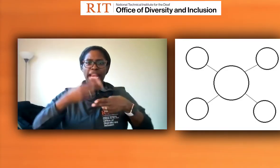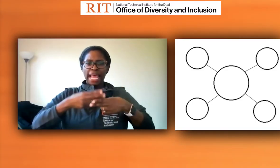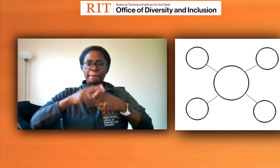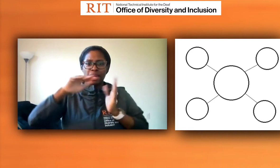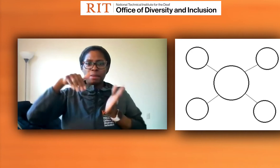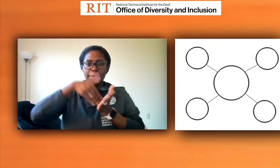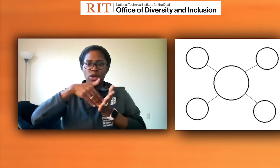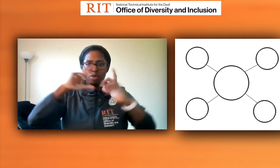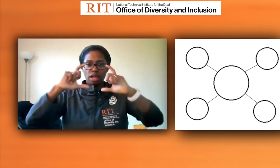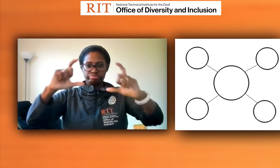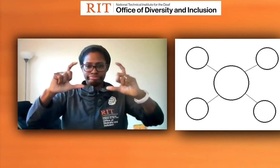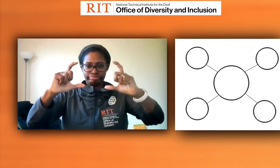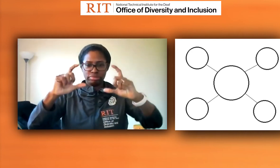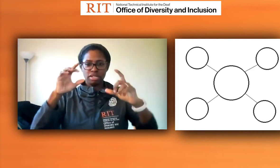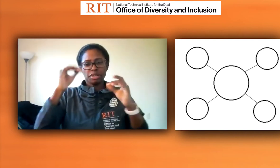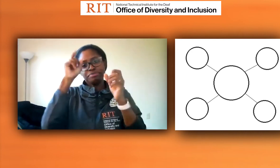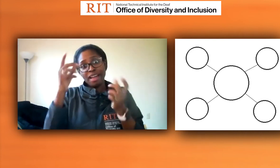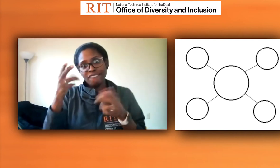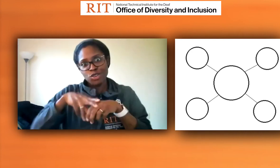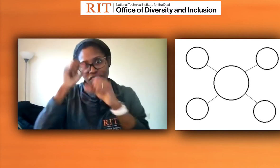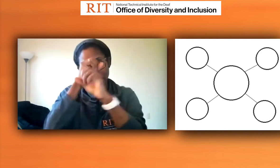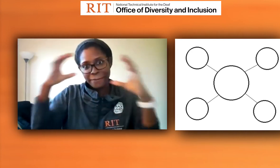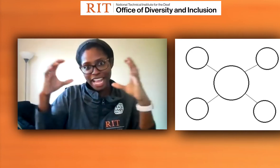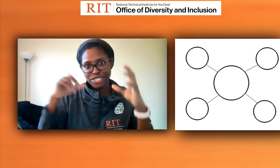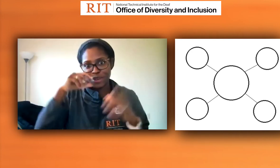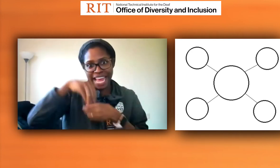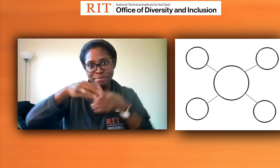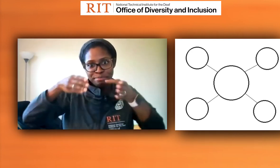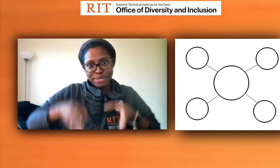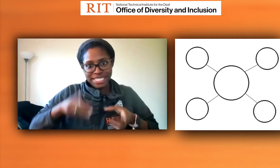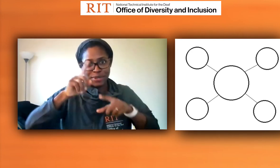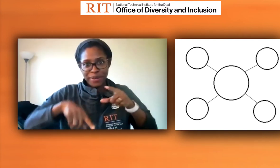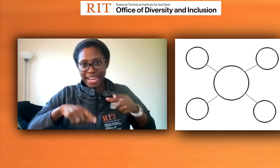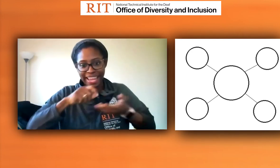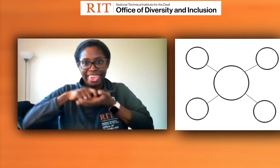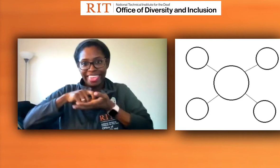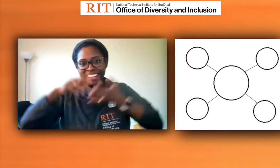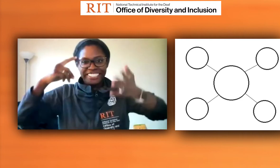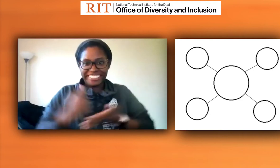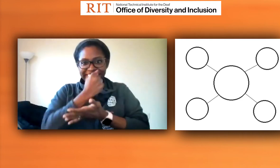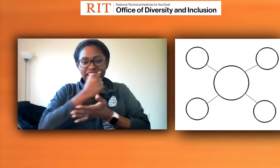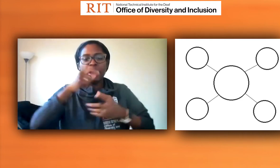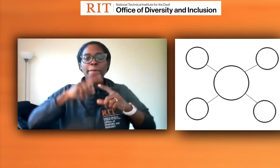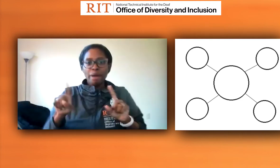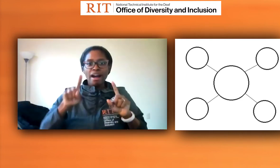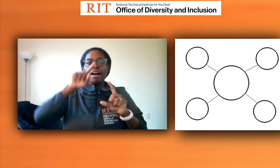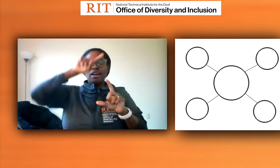First, in the middle, you'll want to write your name. And, of course, if we were in person, this would be a completely different experience,